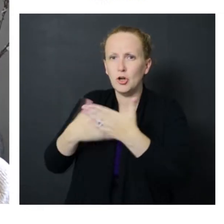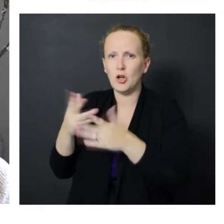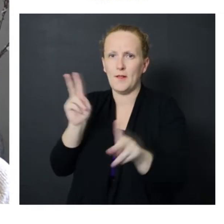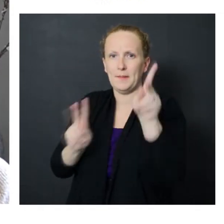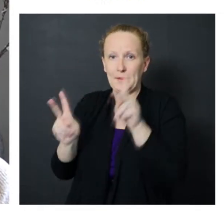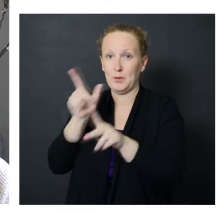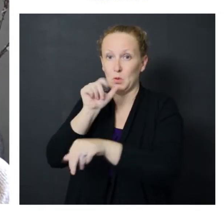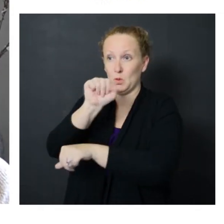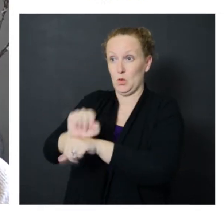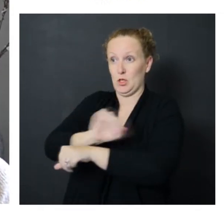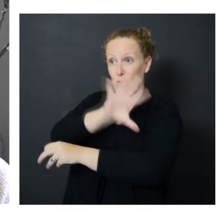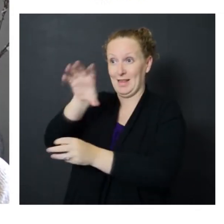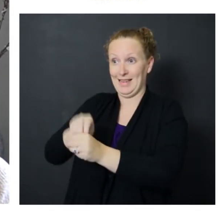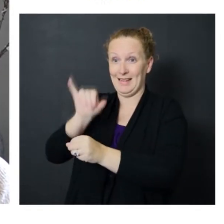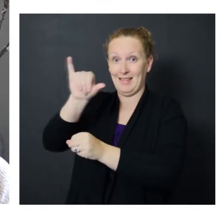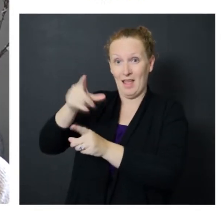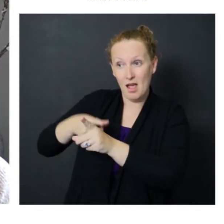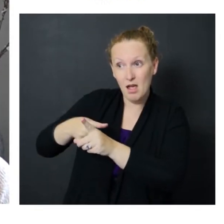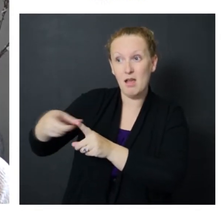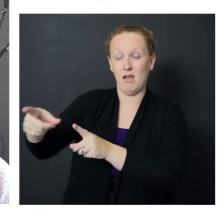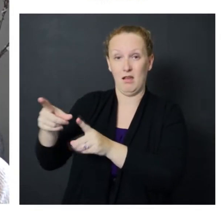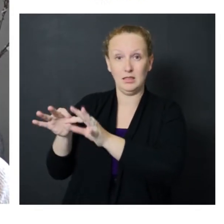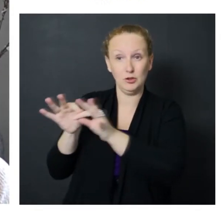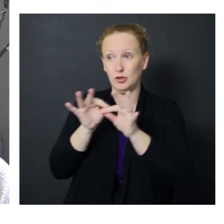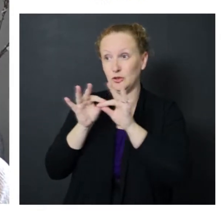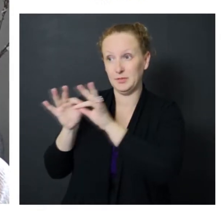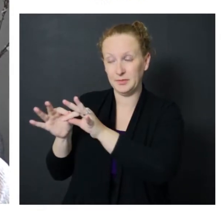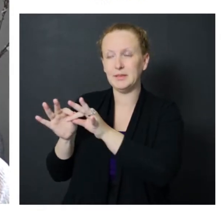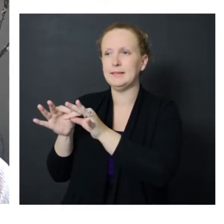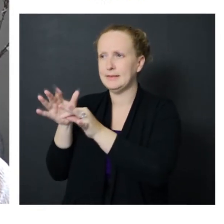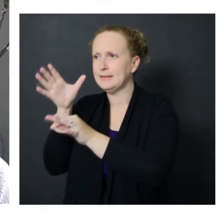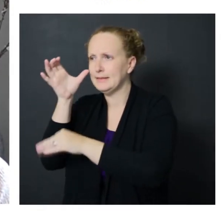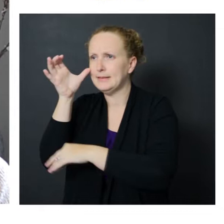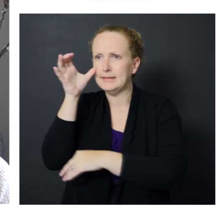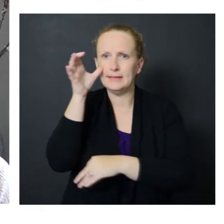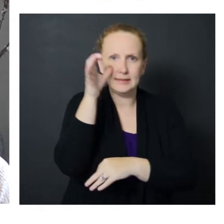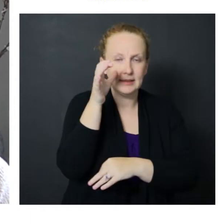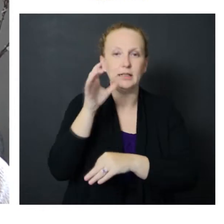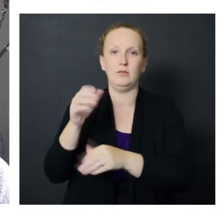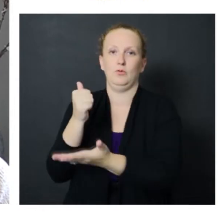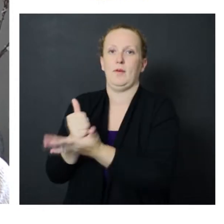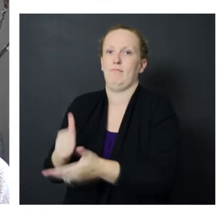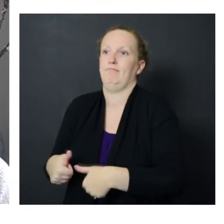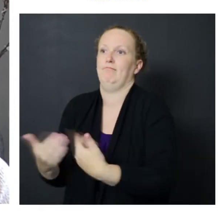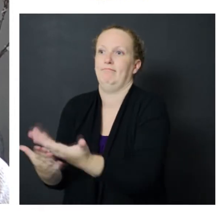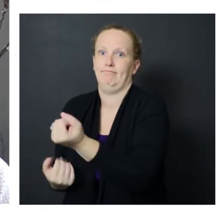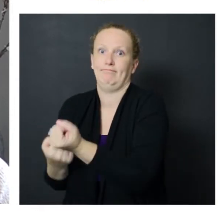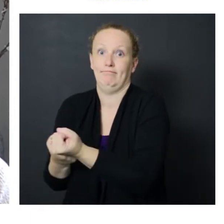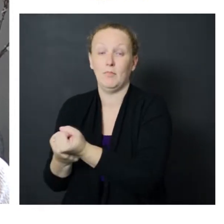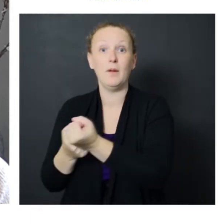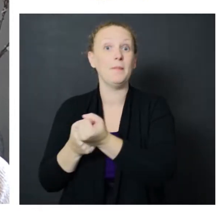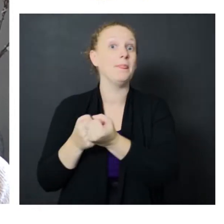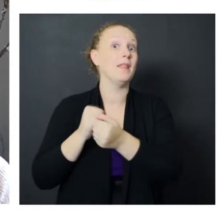to bring them together and to help all of them. What happened during the first week of the called COVID-19 pandemic was